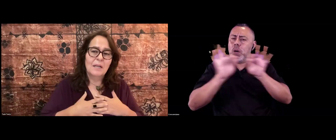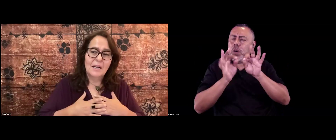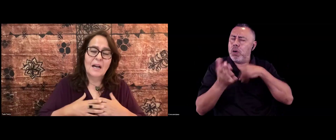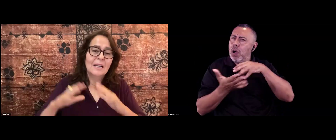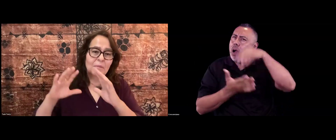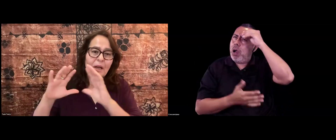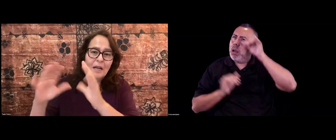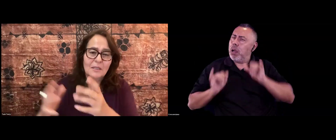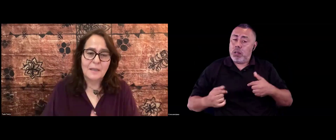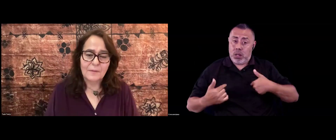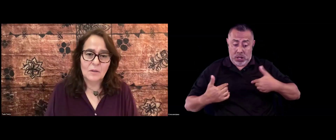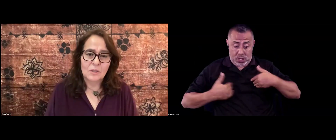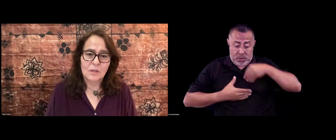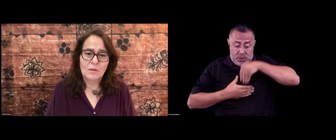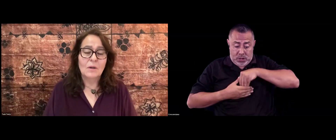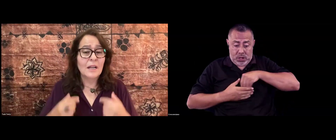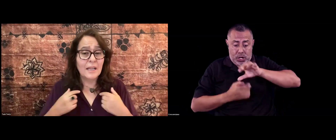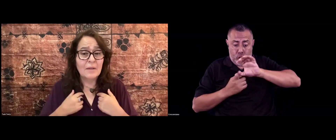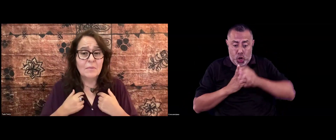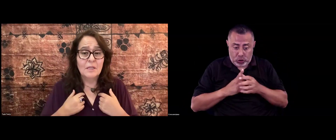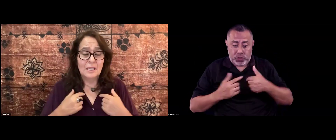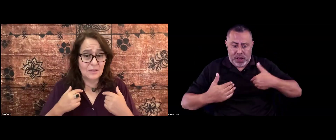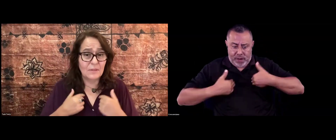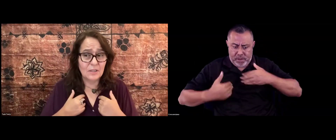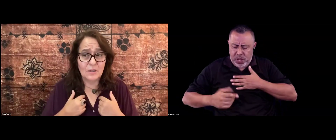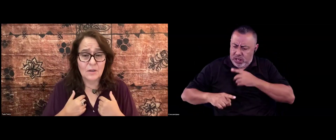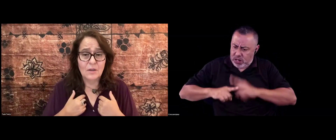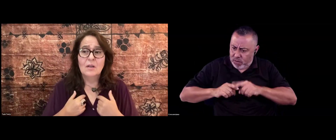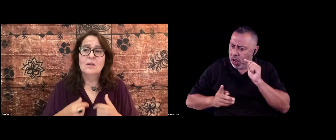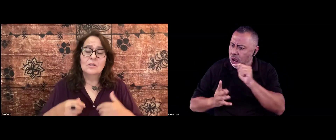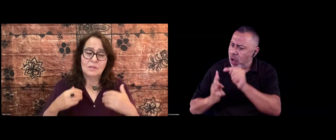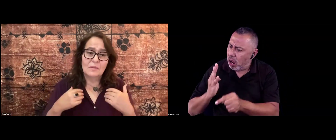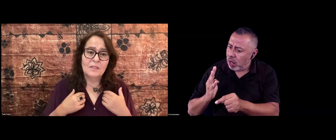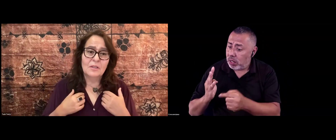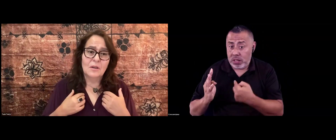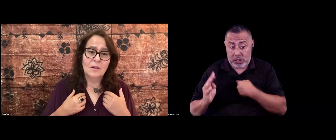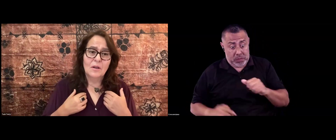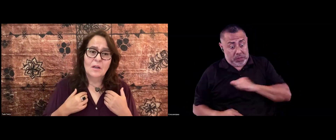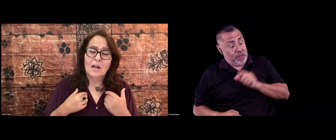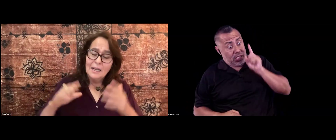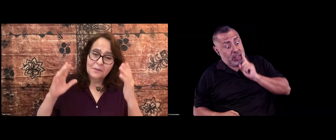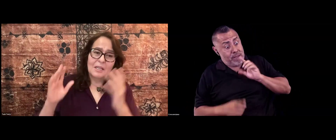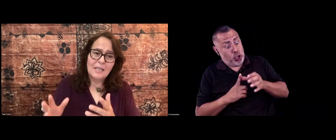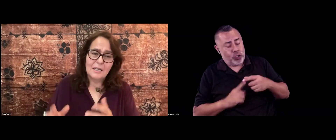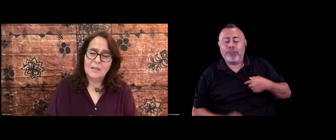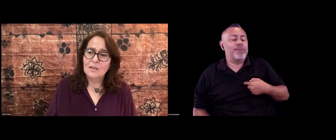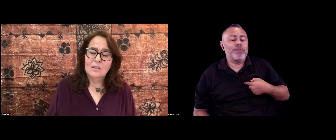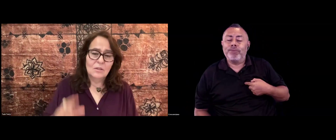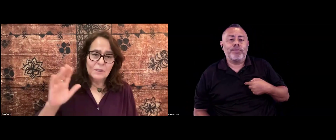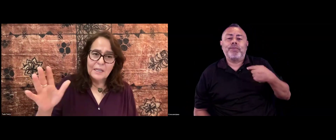But I am not the deaf culture. What I am is a visitor. So, as a visitor, I have to heed.